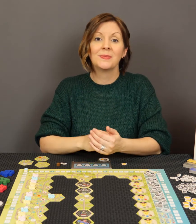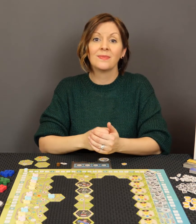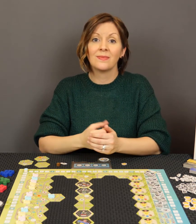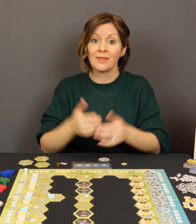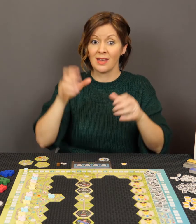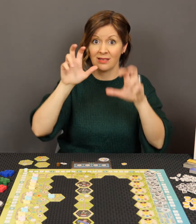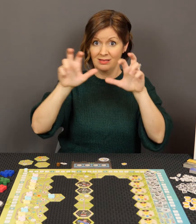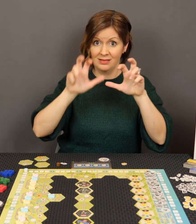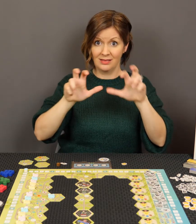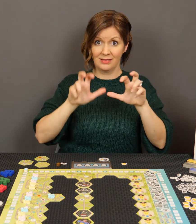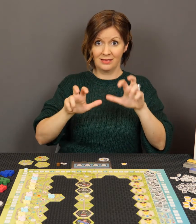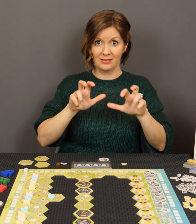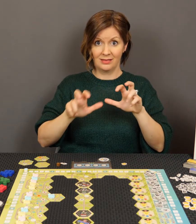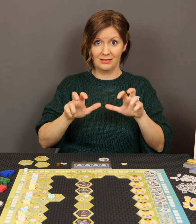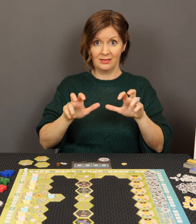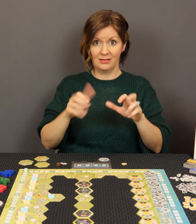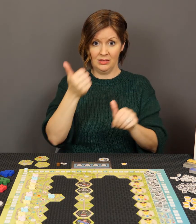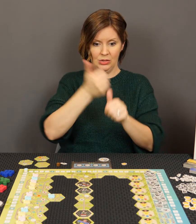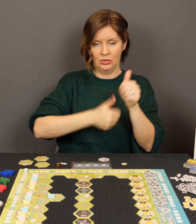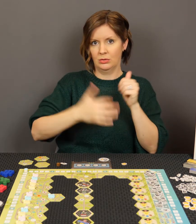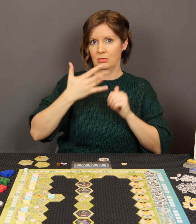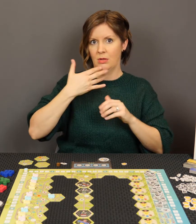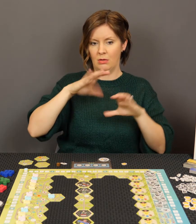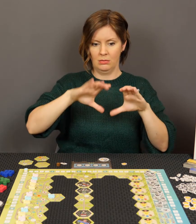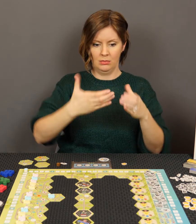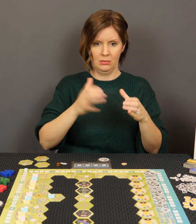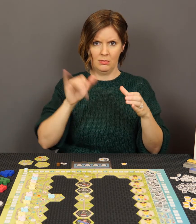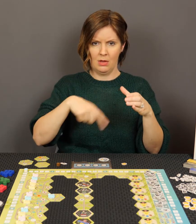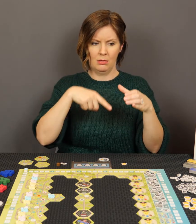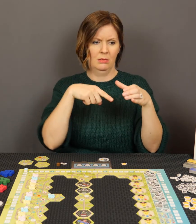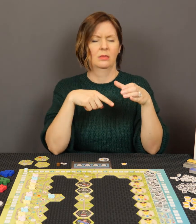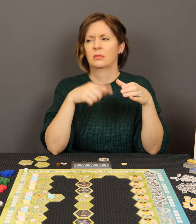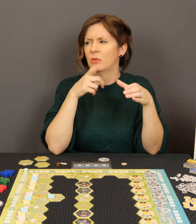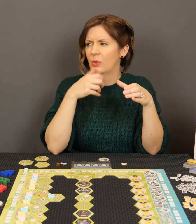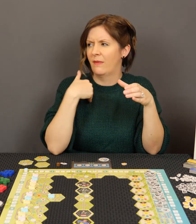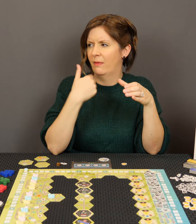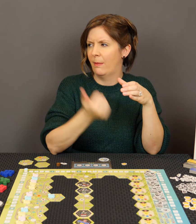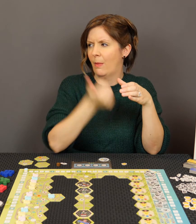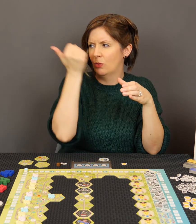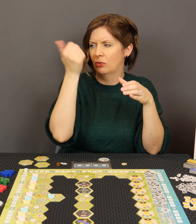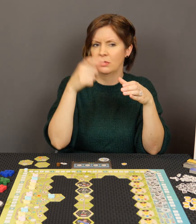look at your stocks… for each colored stock category… and whoever has the most in those